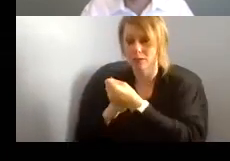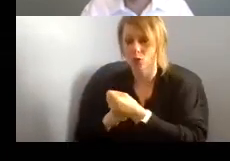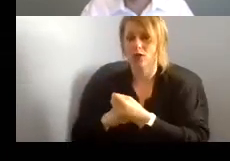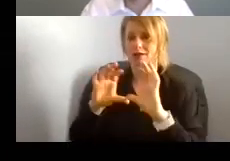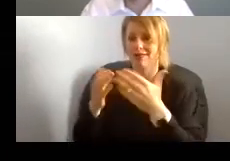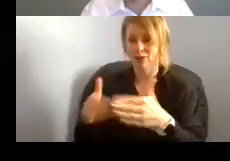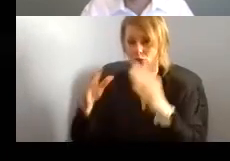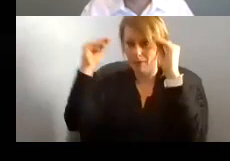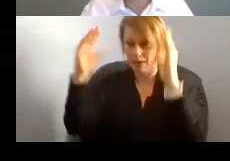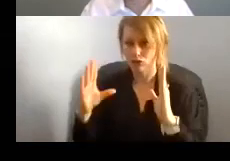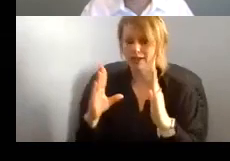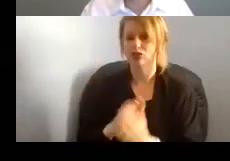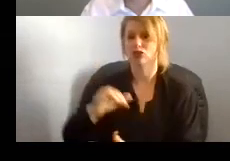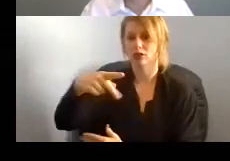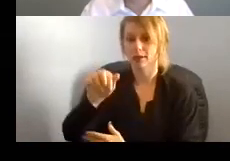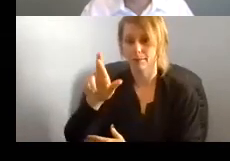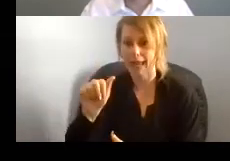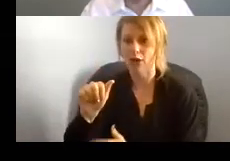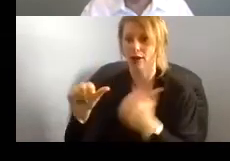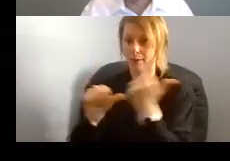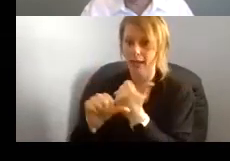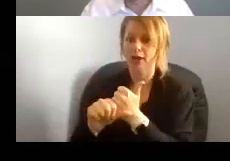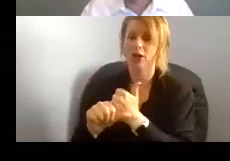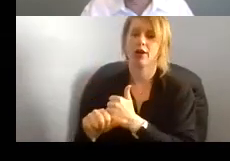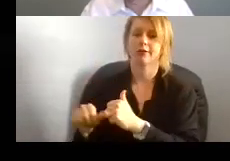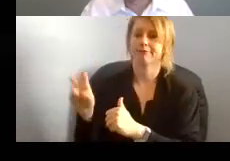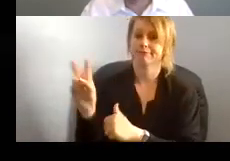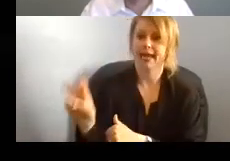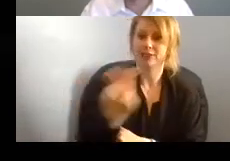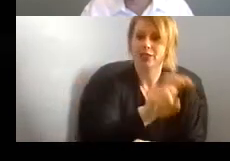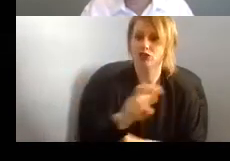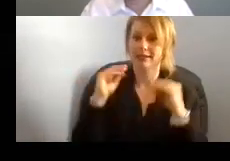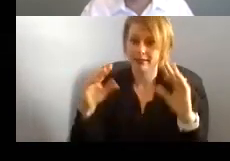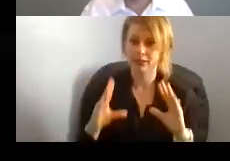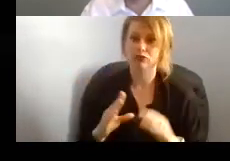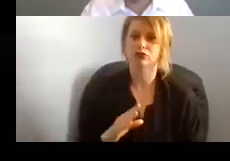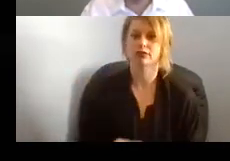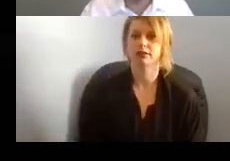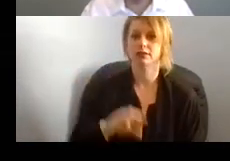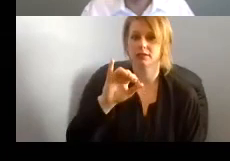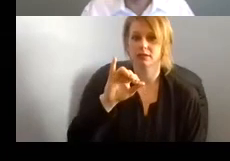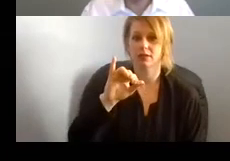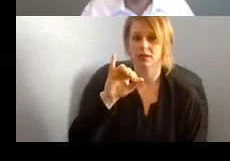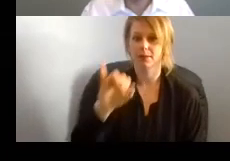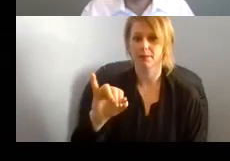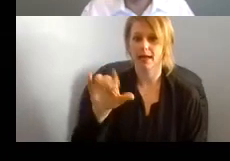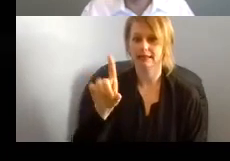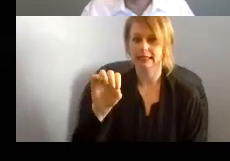paraprofessionals, and other instructional staff – see the AFT and NEA are two of the founding members – principals, assistant principals,